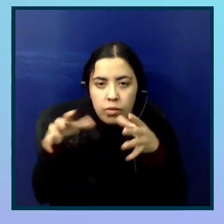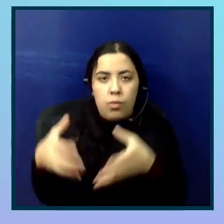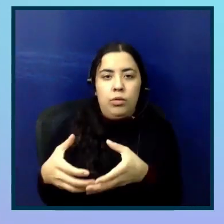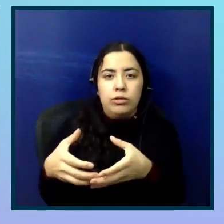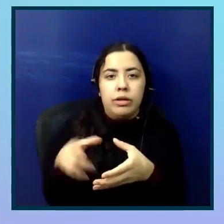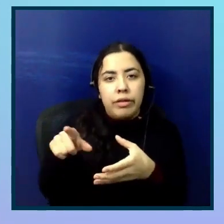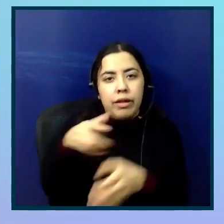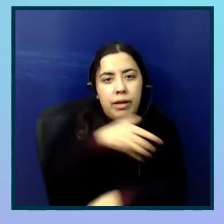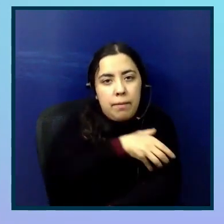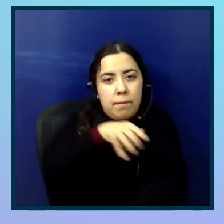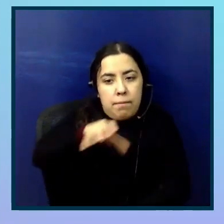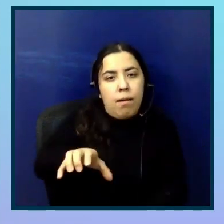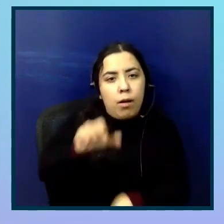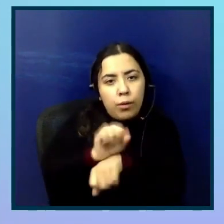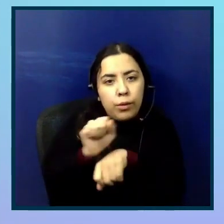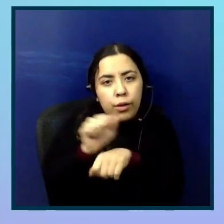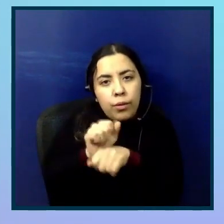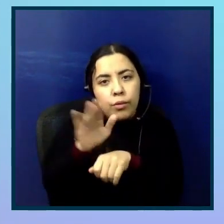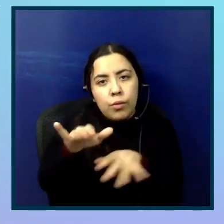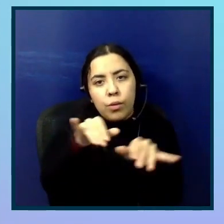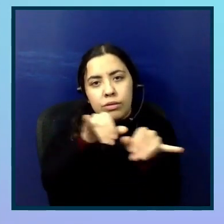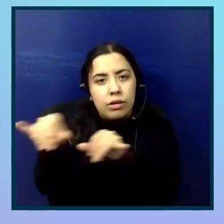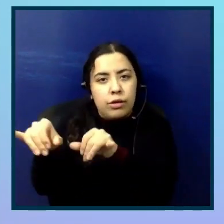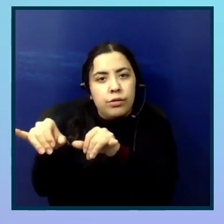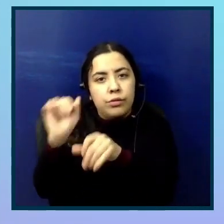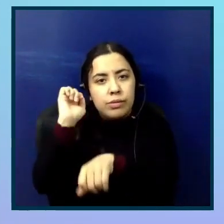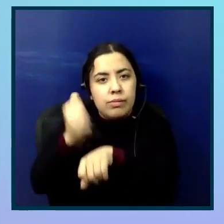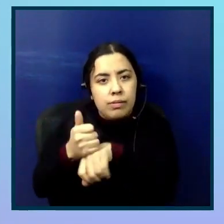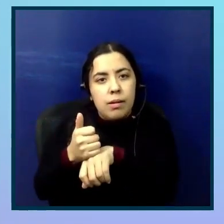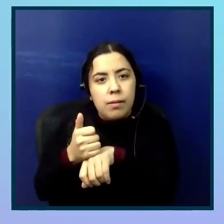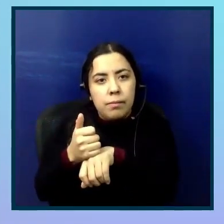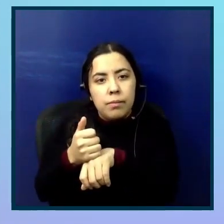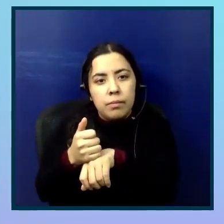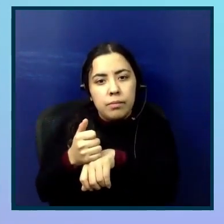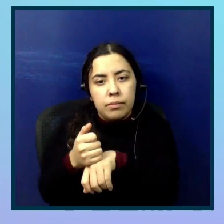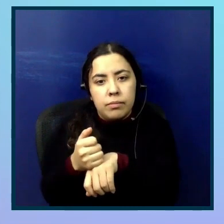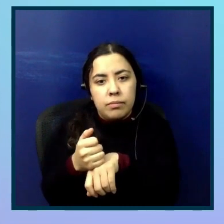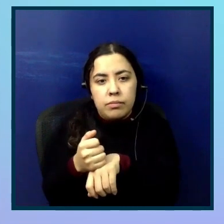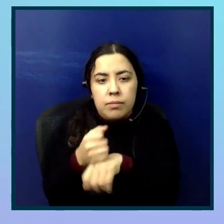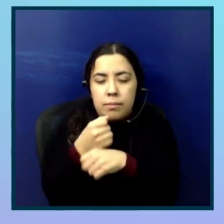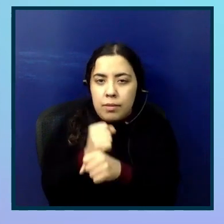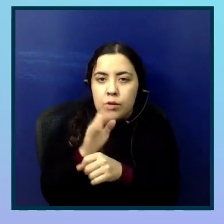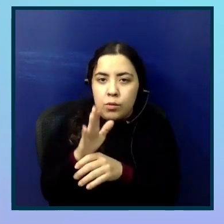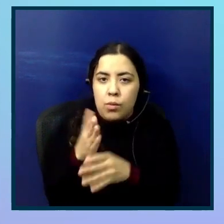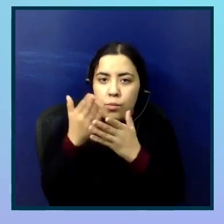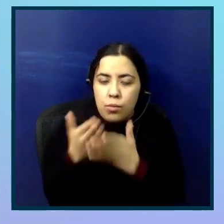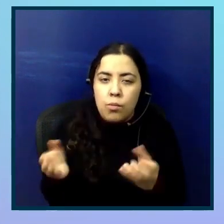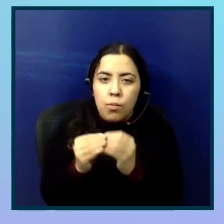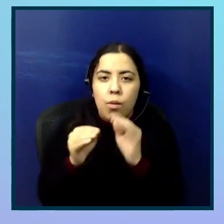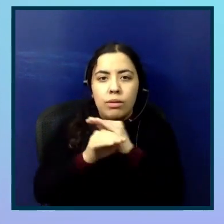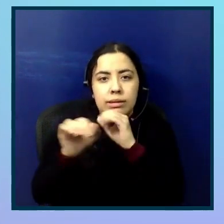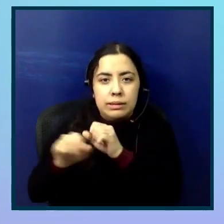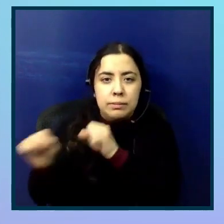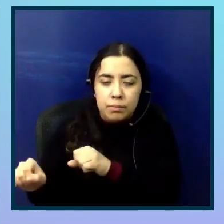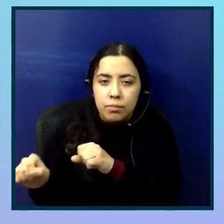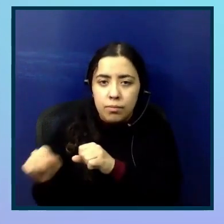to actually work with those standards and make the product more accessible. So those things I think are really key.